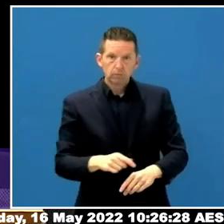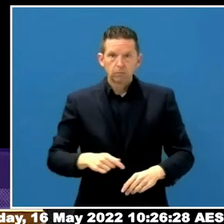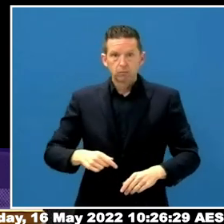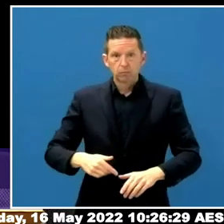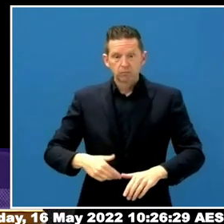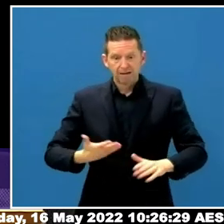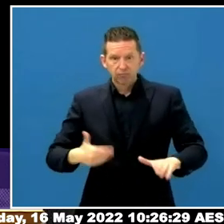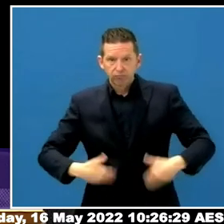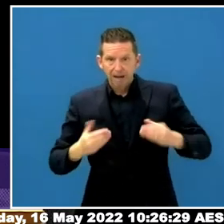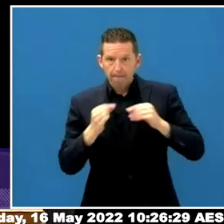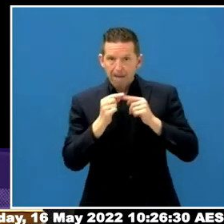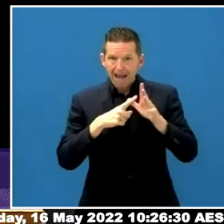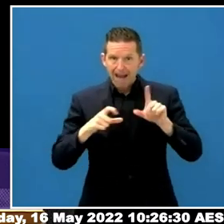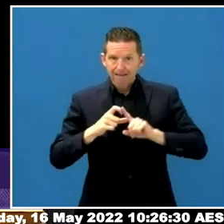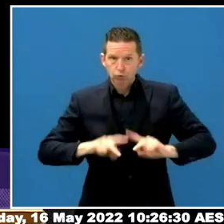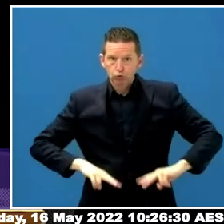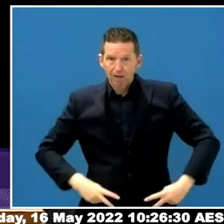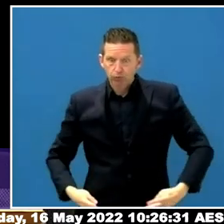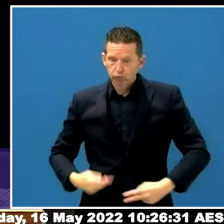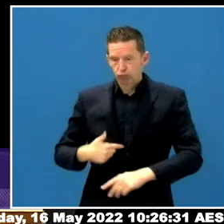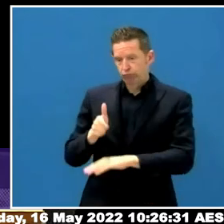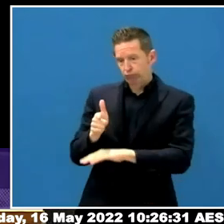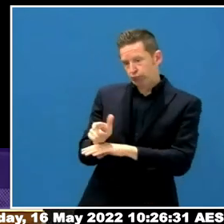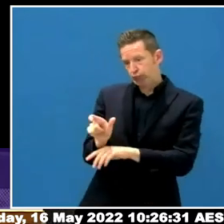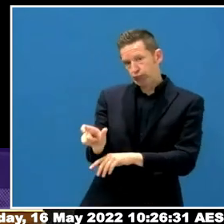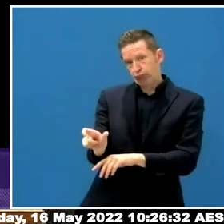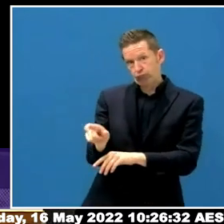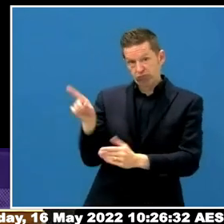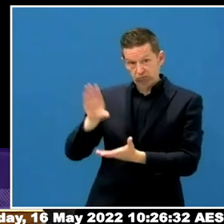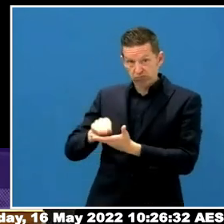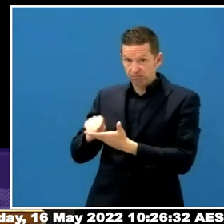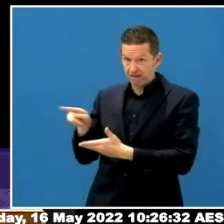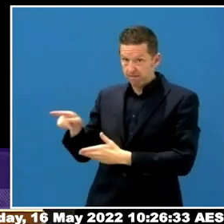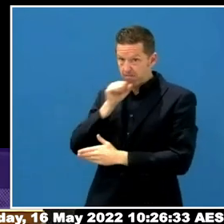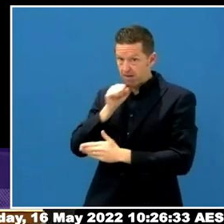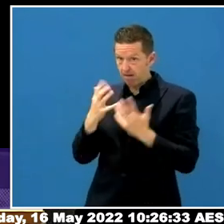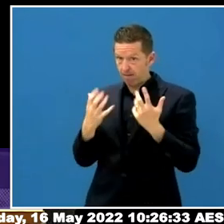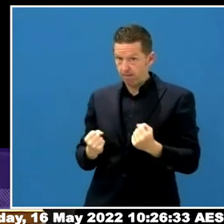In addition to recording these intimate images, Mr Nuumaalii also shared some of them